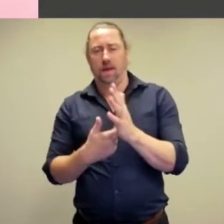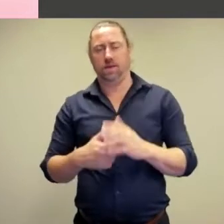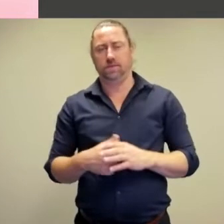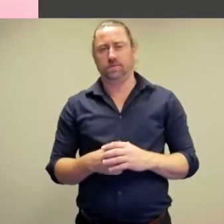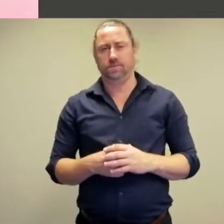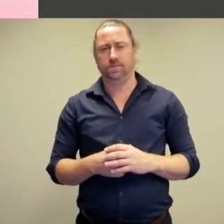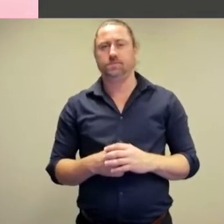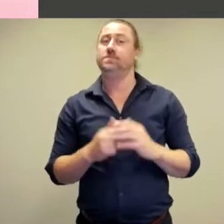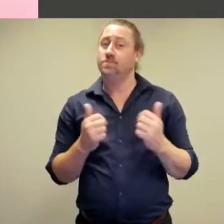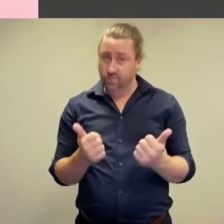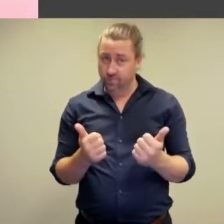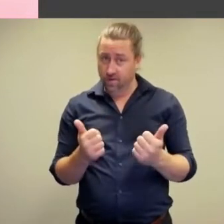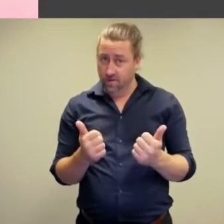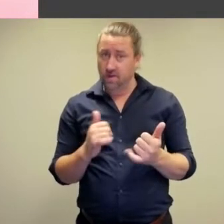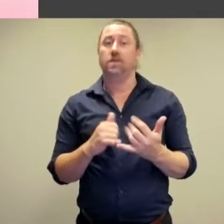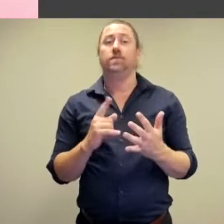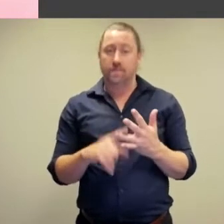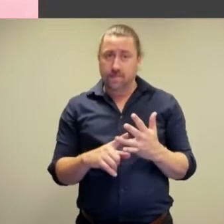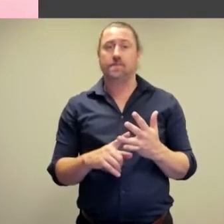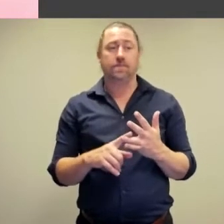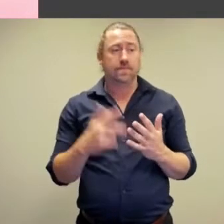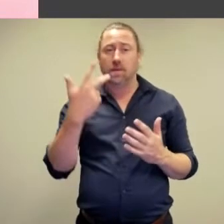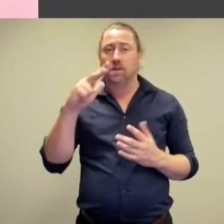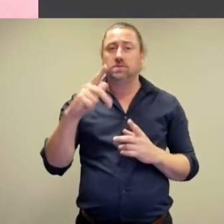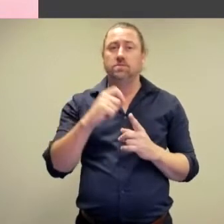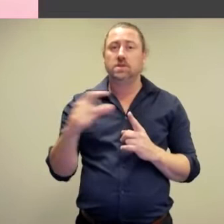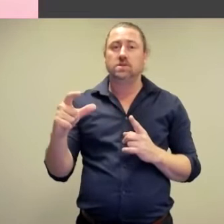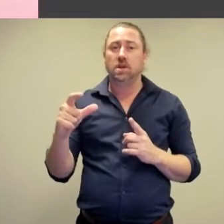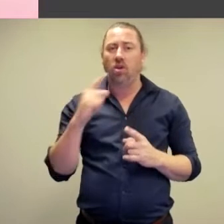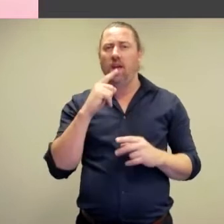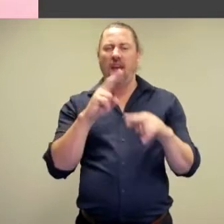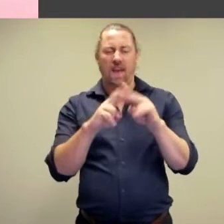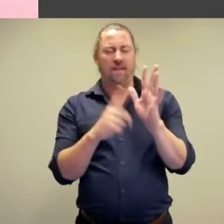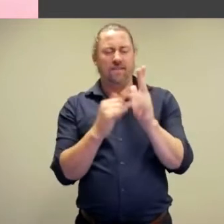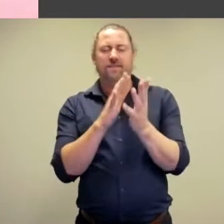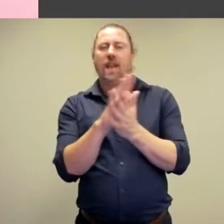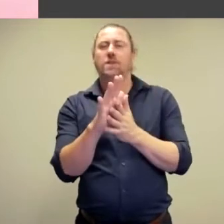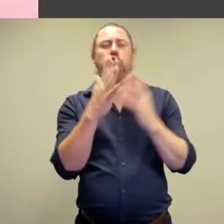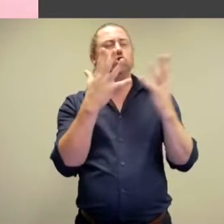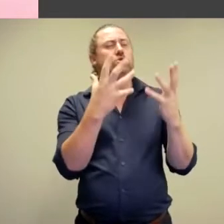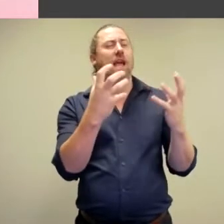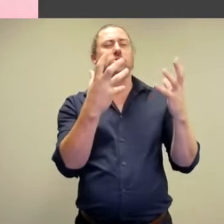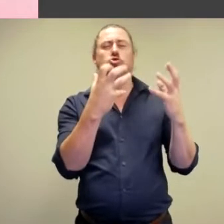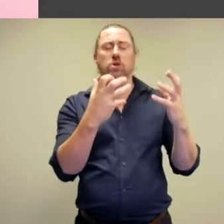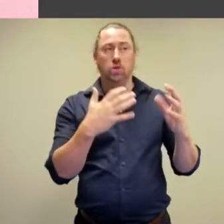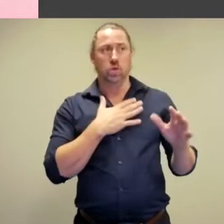Okay, so 80% of us